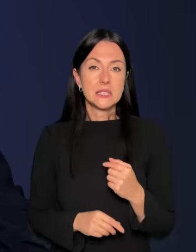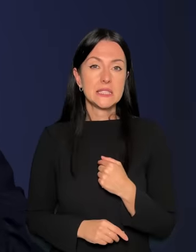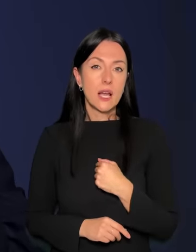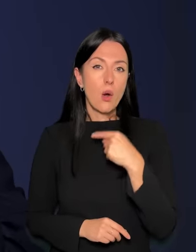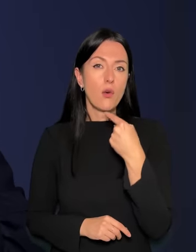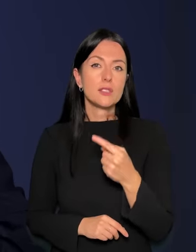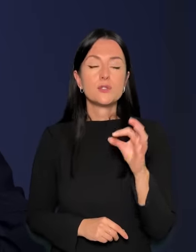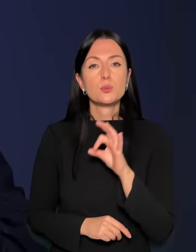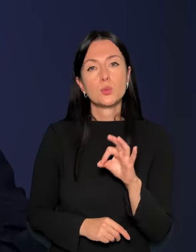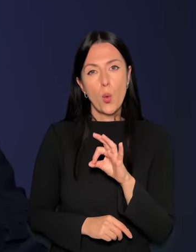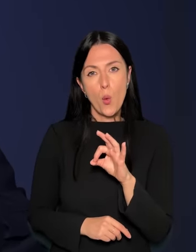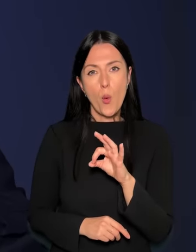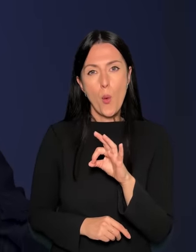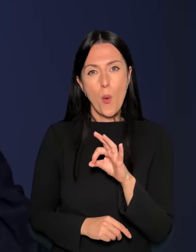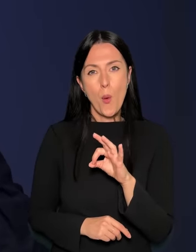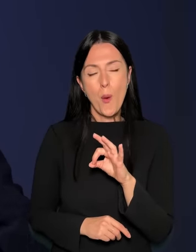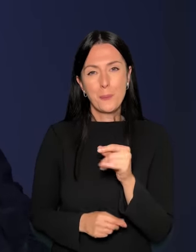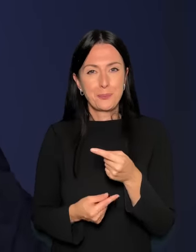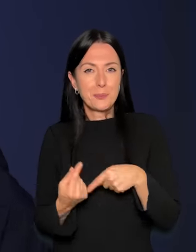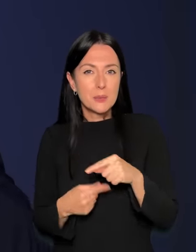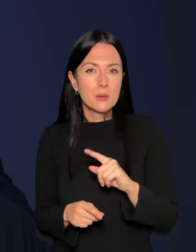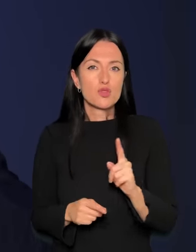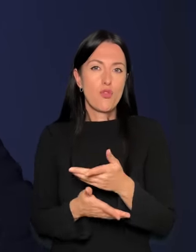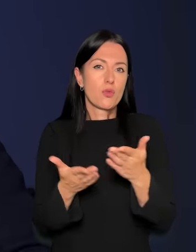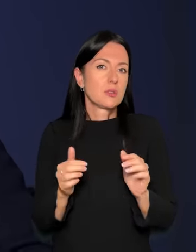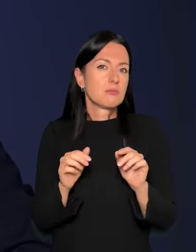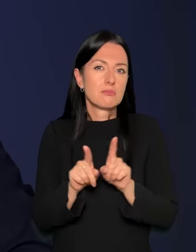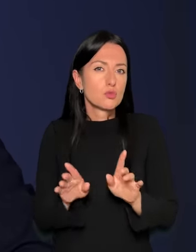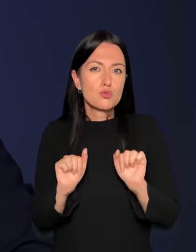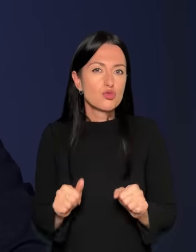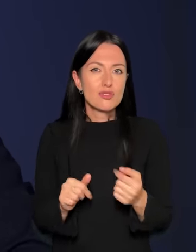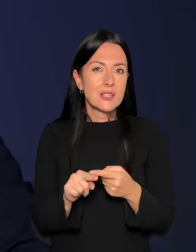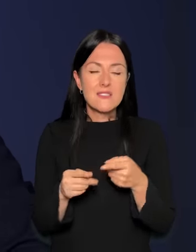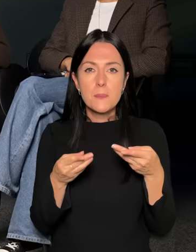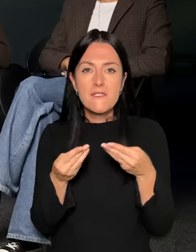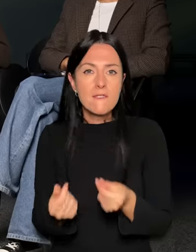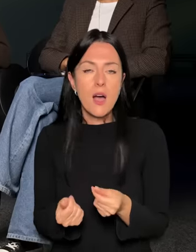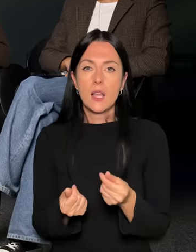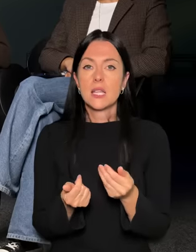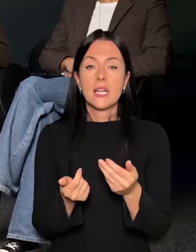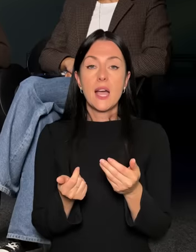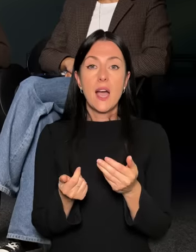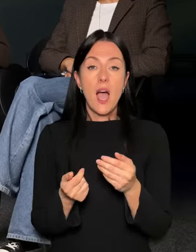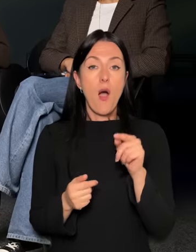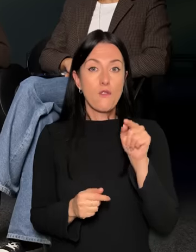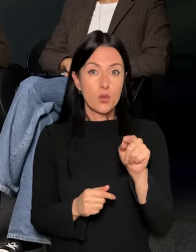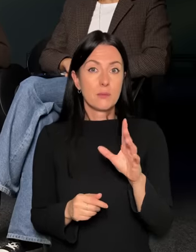I was talking about entrepreneurs, that they can somehow influence this. And one woman, she faced with a situation